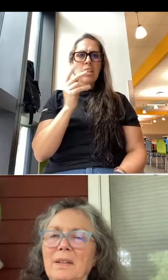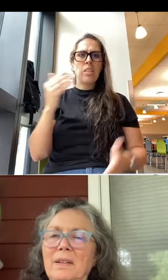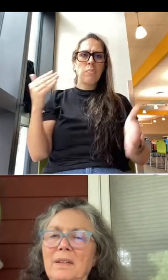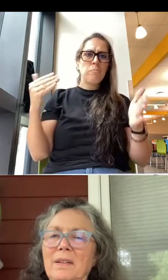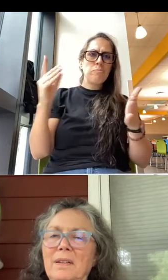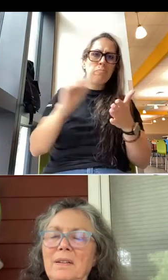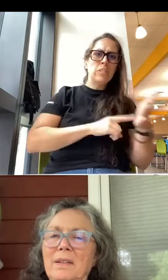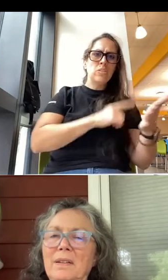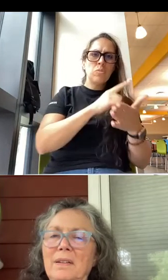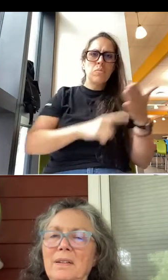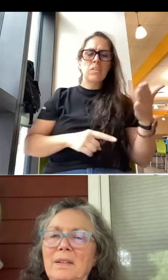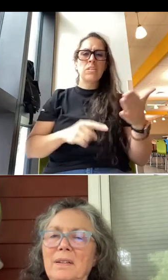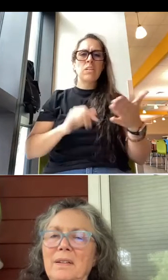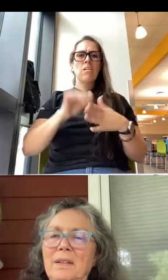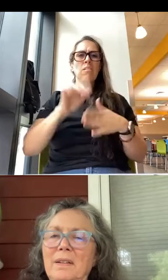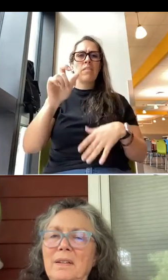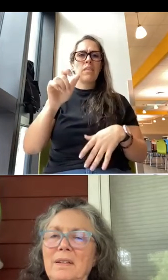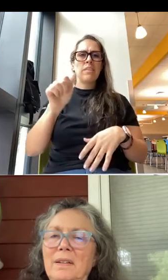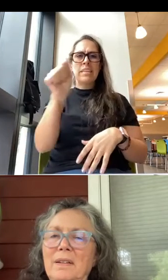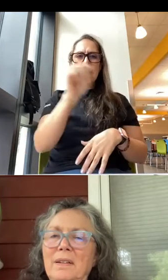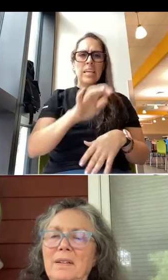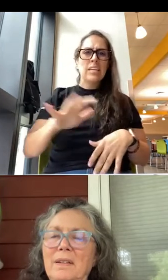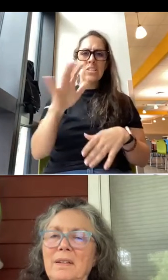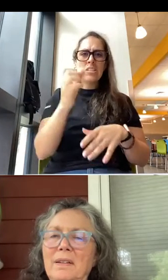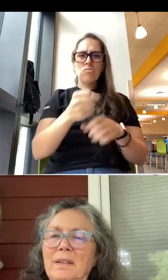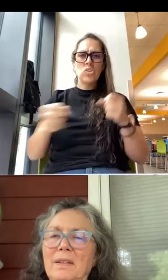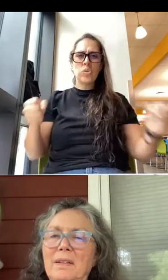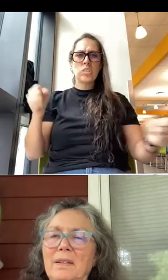people of Asian extraction and stuff has has really, like,